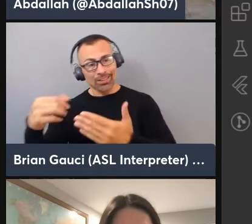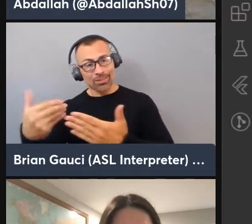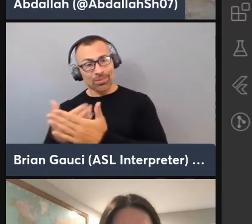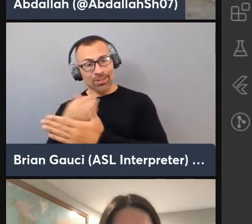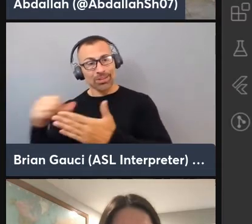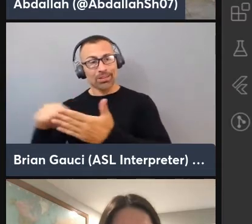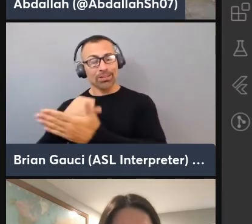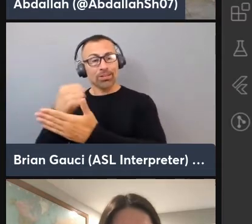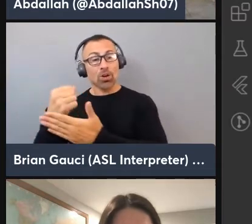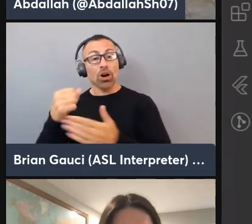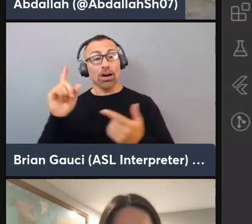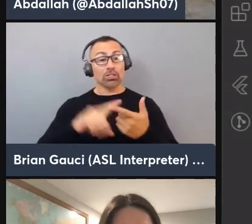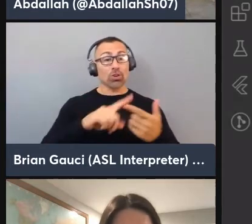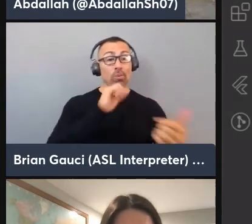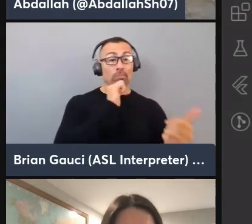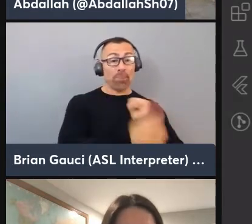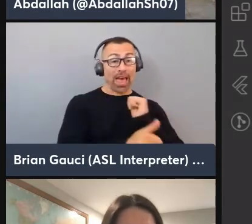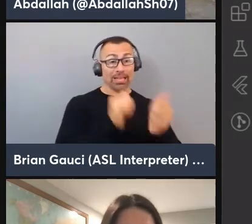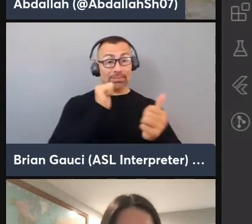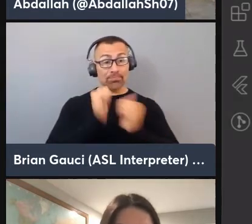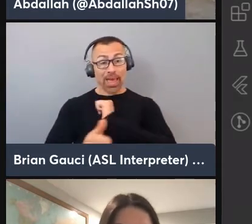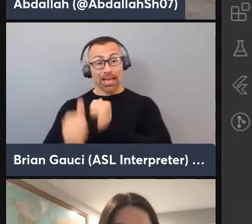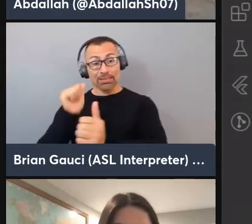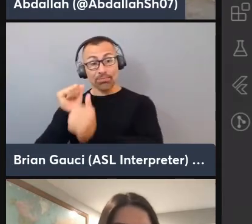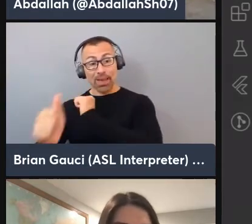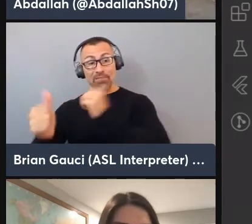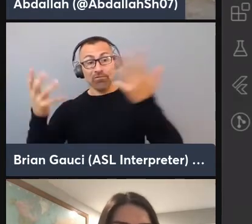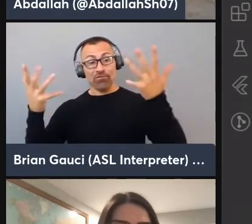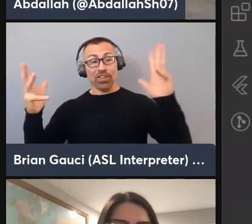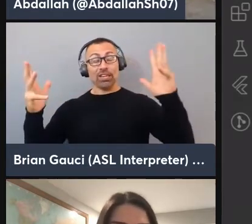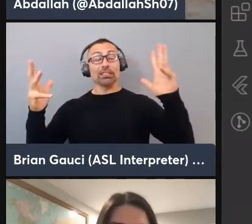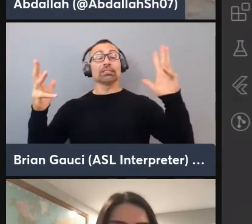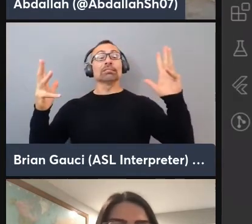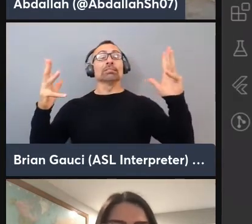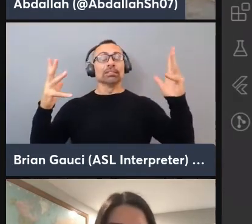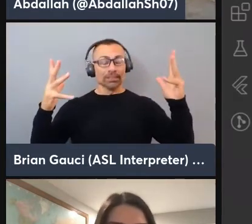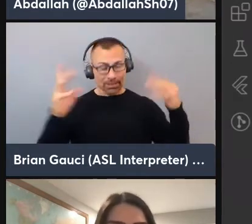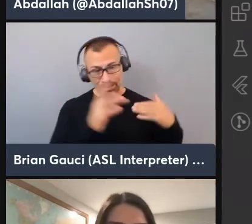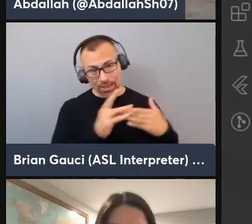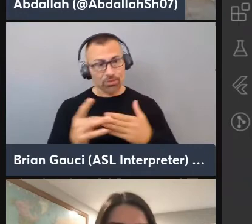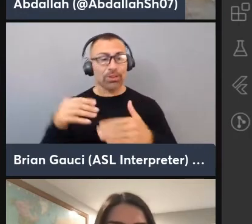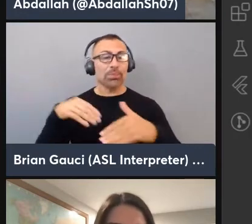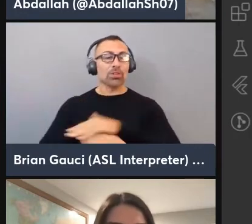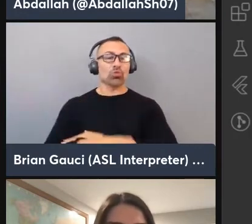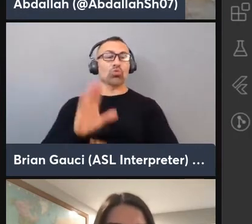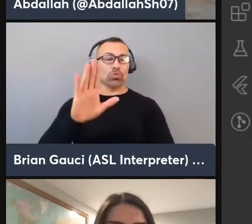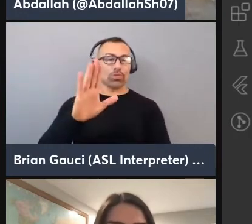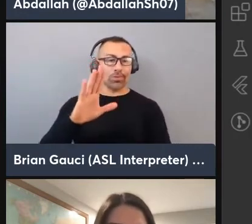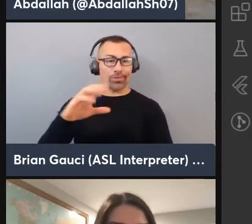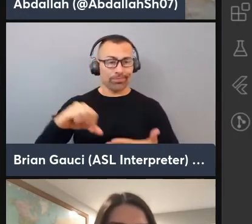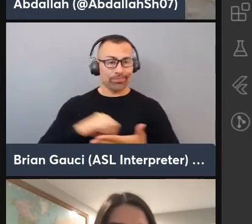direct them into your actual homepage, or whatever page you want them to land on afterwards.